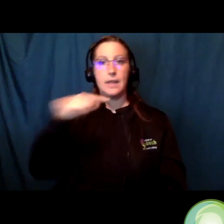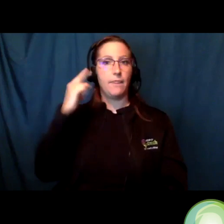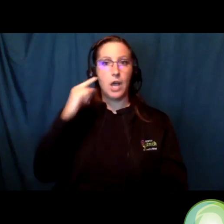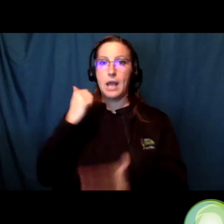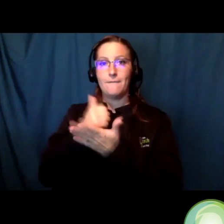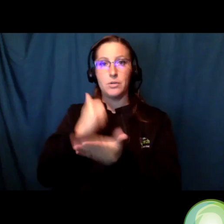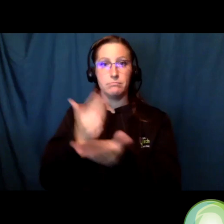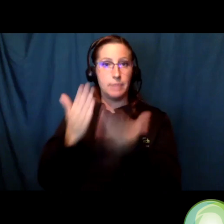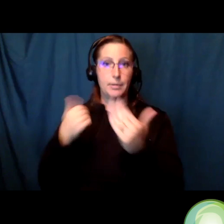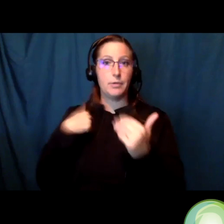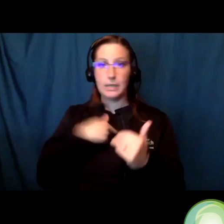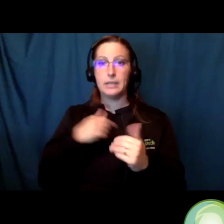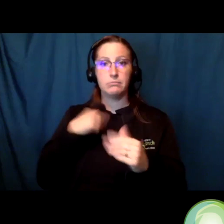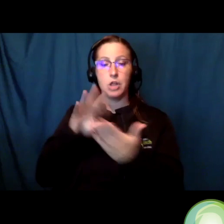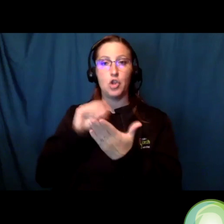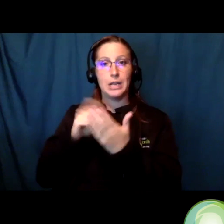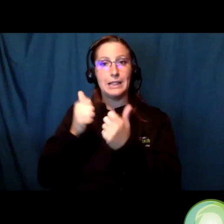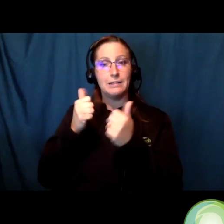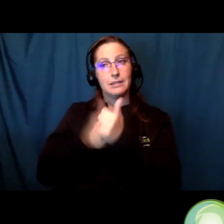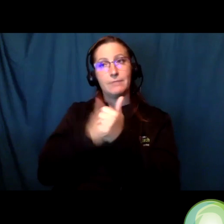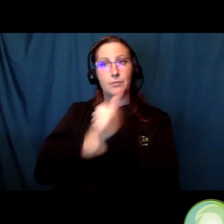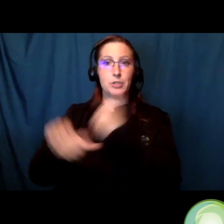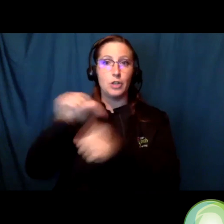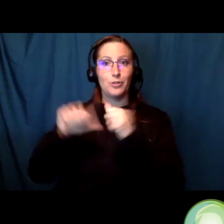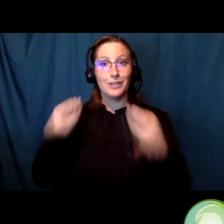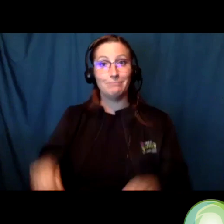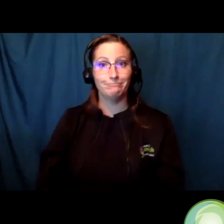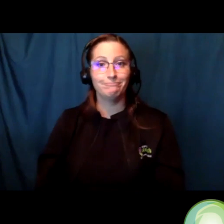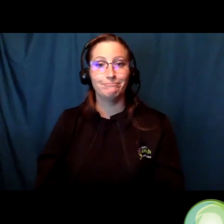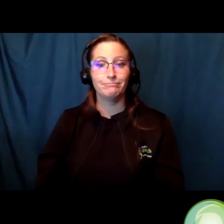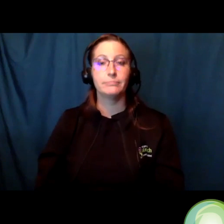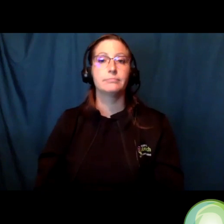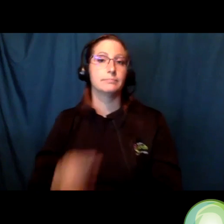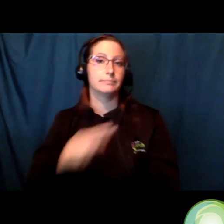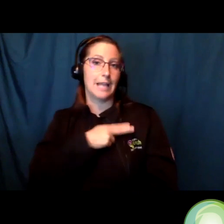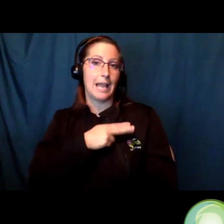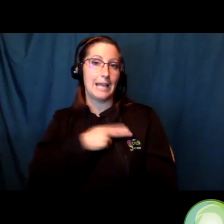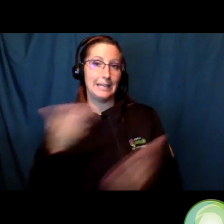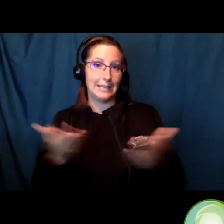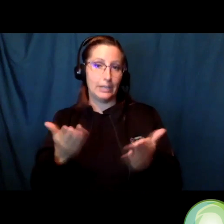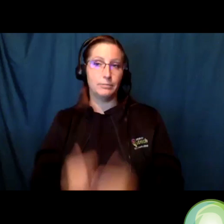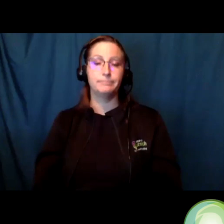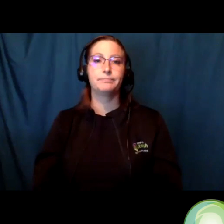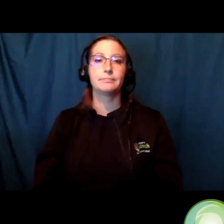we can just learn a little bit from each other. Heidi: Hey Stacie, this is Heidi. I have a question that came in just